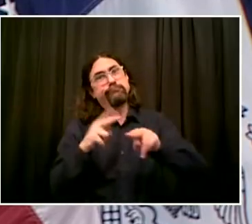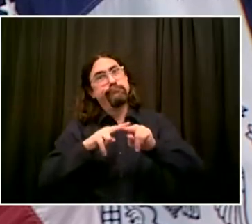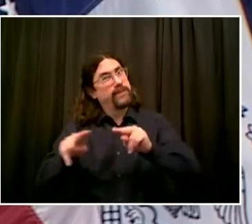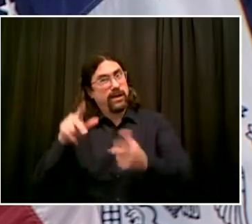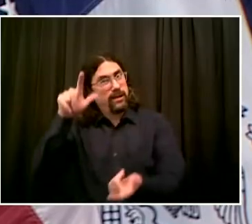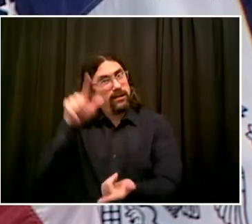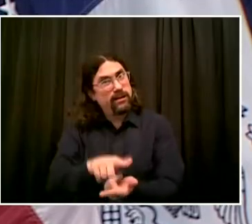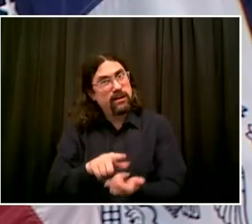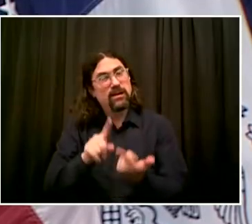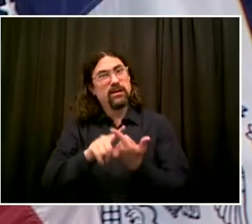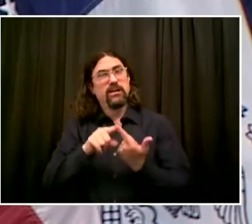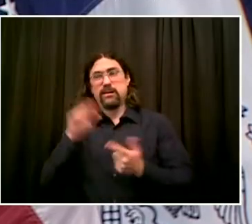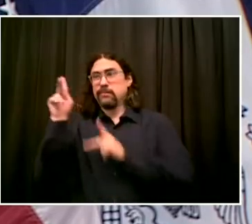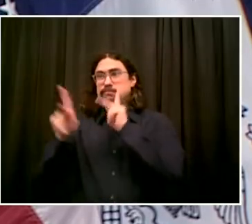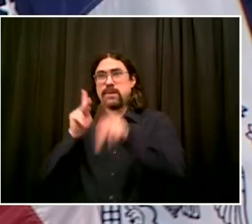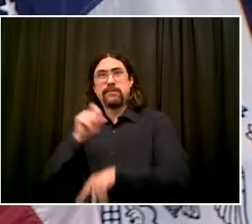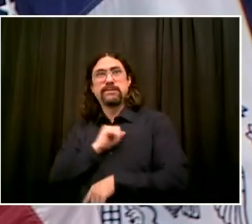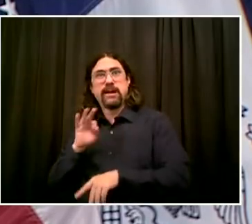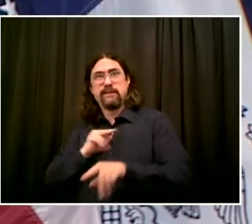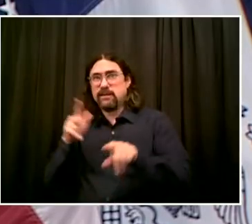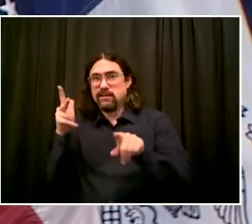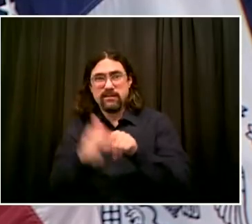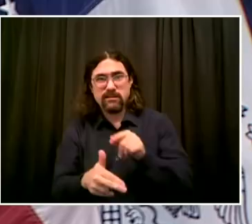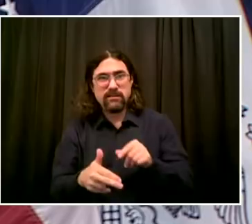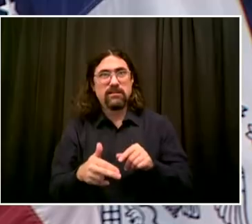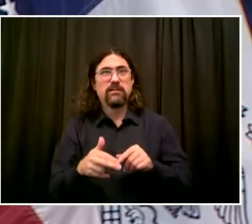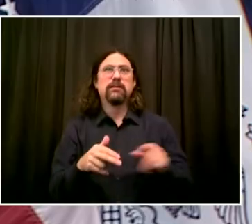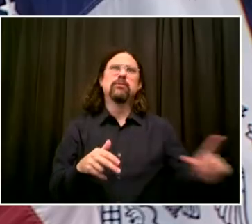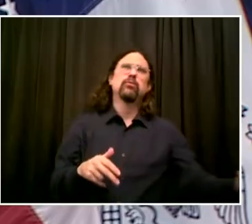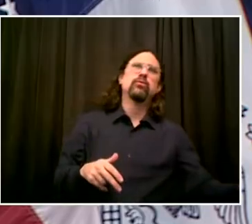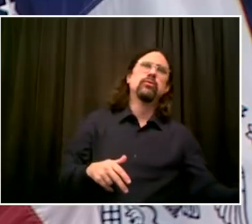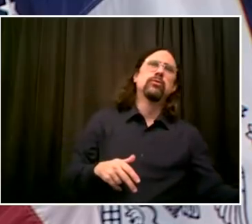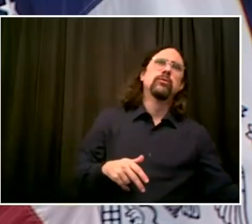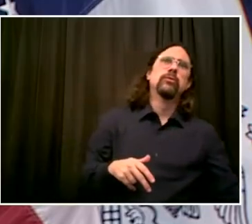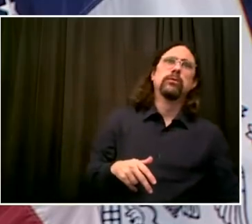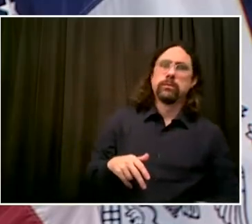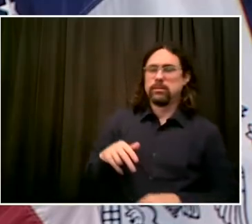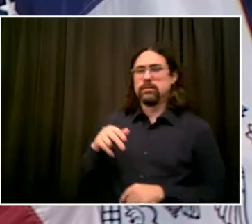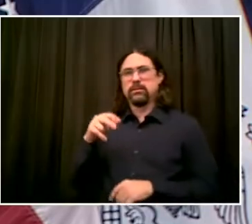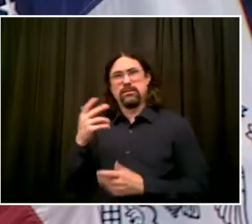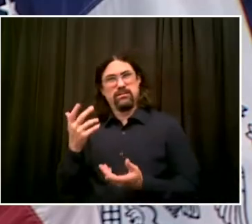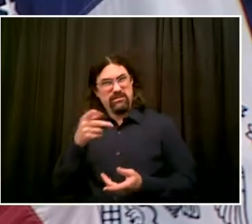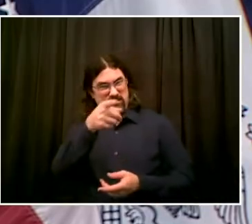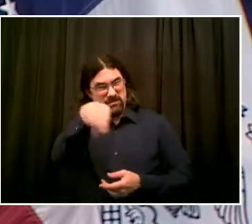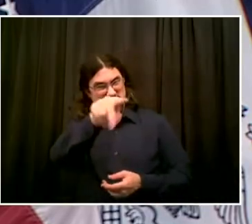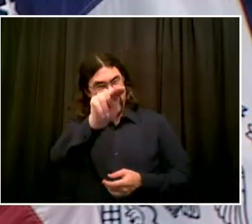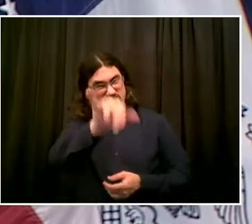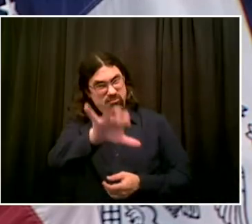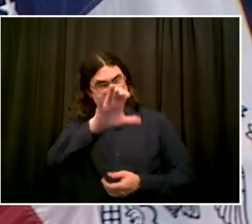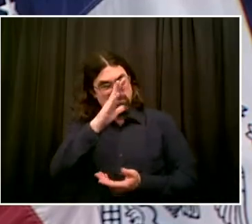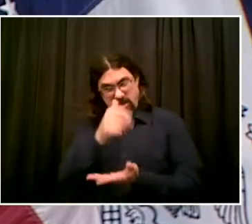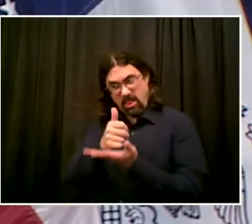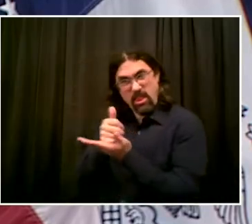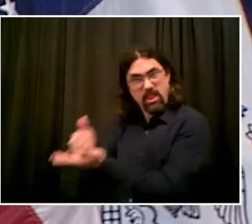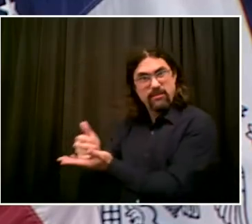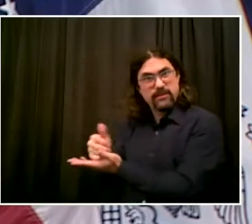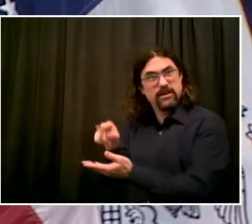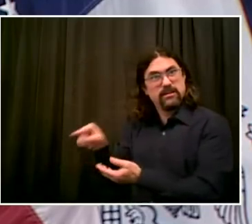[INDISCERNIBLE], THOSE CUTS COULD BE MASSIVE AND HONEST, WE'VE NOT SEEN BEFORE. IS THERE ANYTHING THE CITY HAS IN MIND